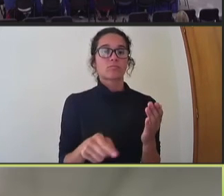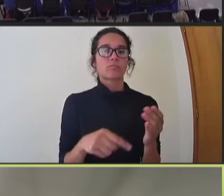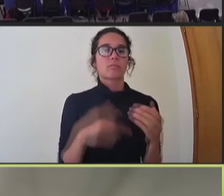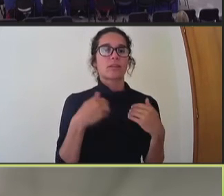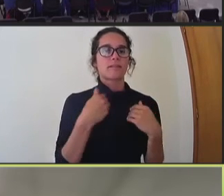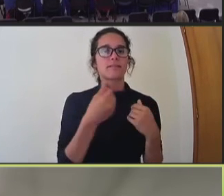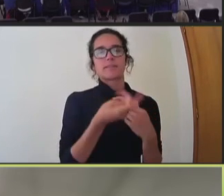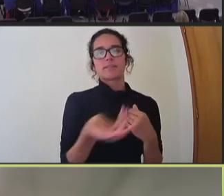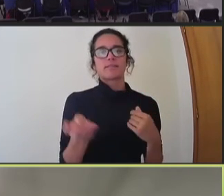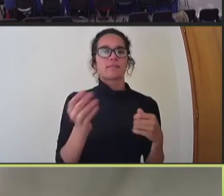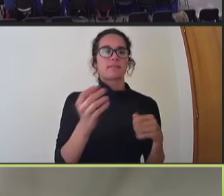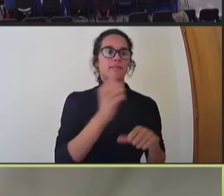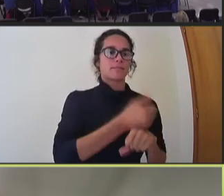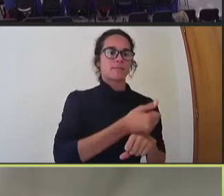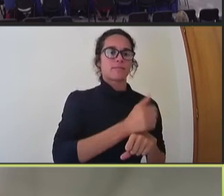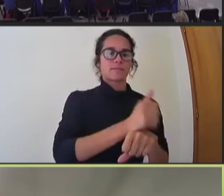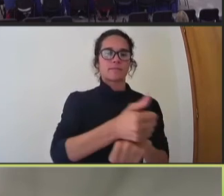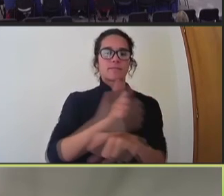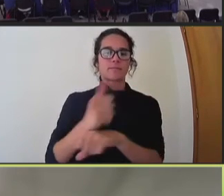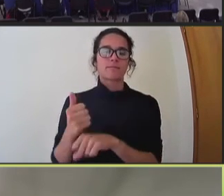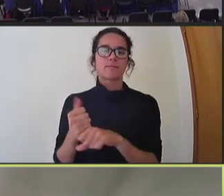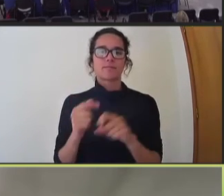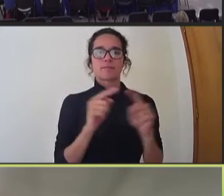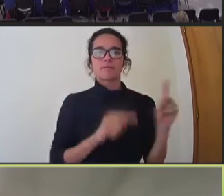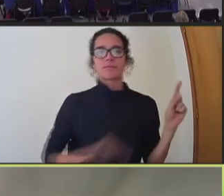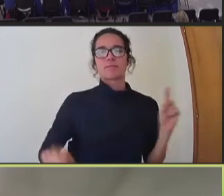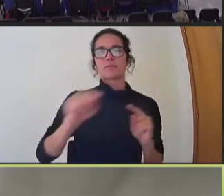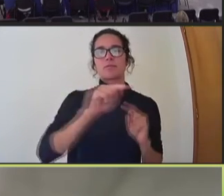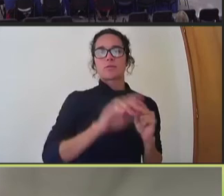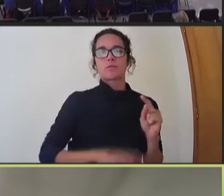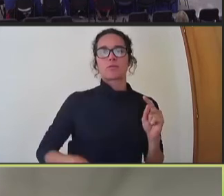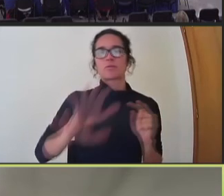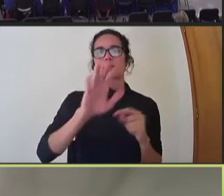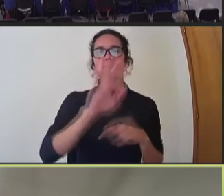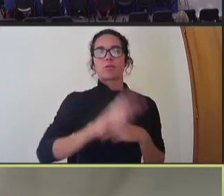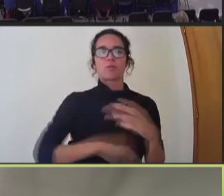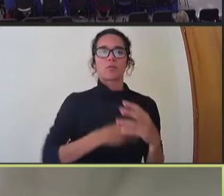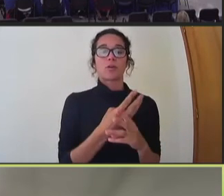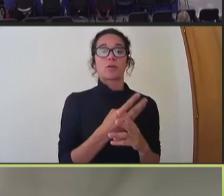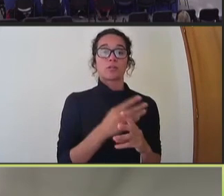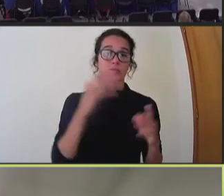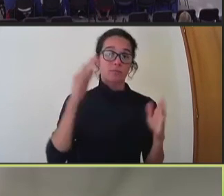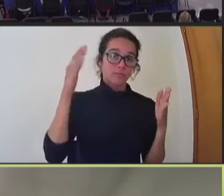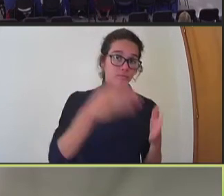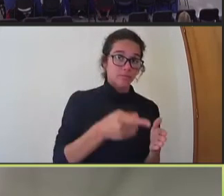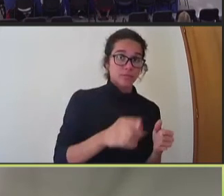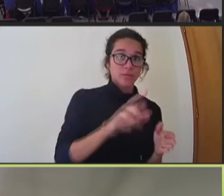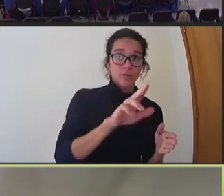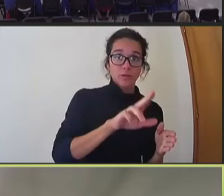world. And specifically in the U.S., you can see a number of markers to indicate